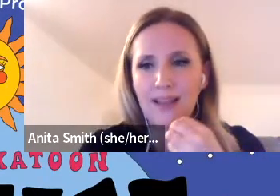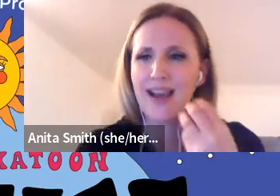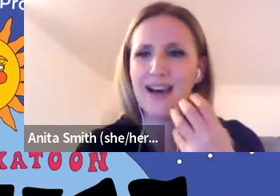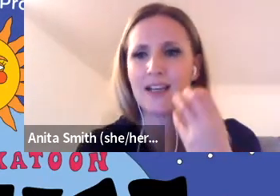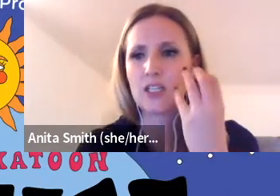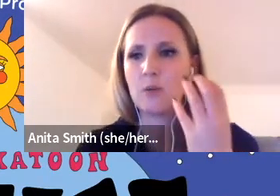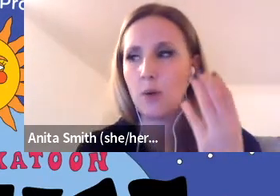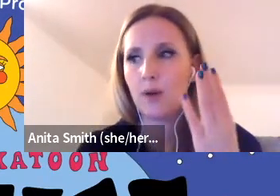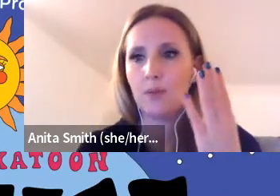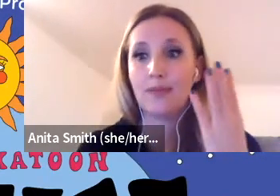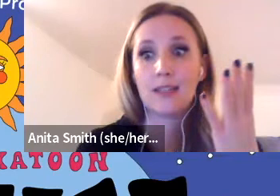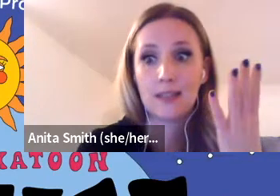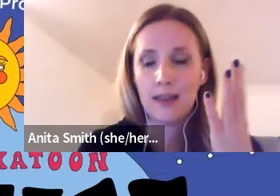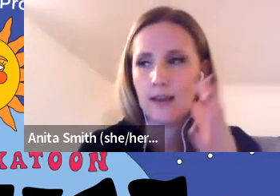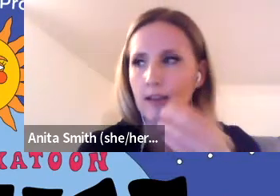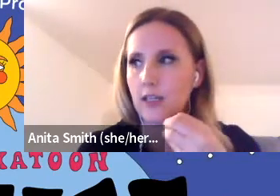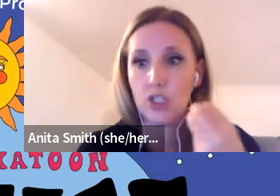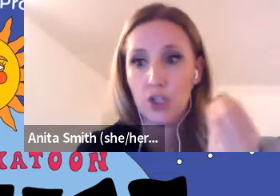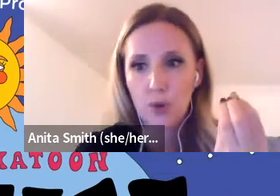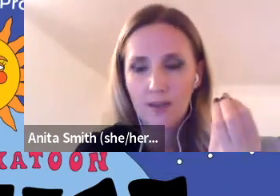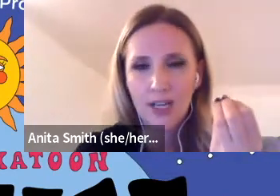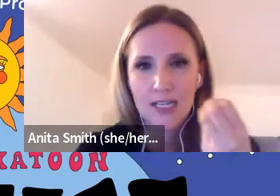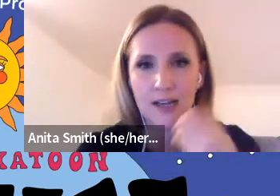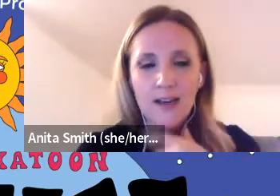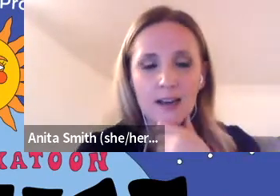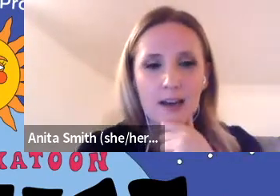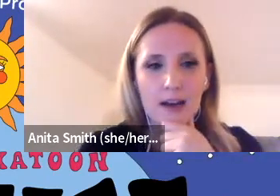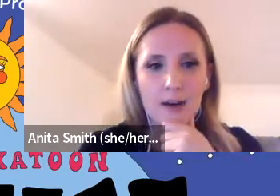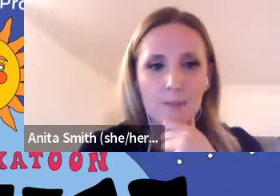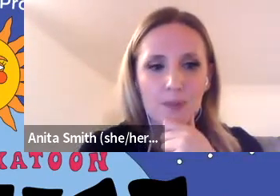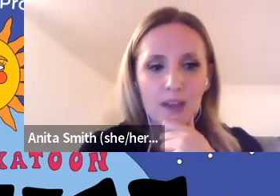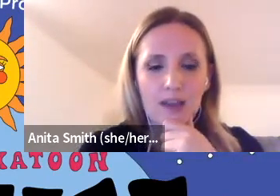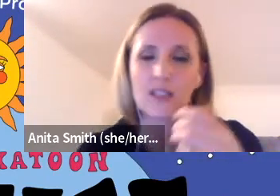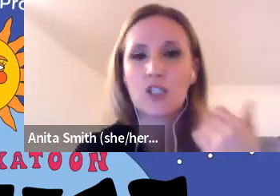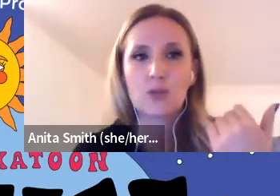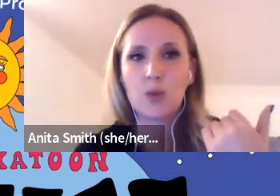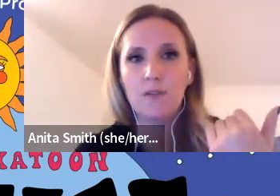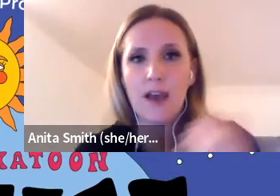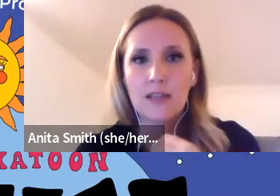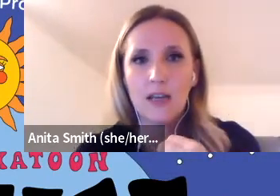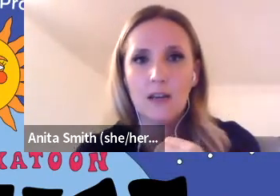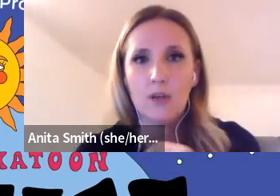and be like, "Ah, I just don't know about this thing. Do you have an idea?" And it's just really fascinating